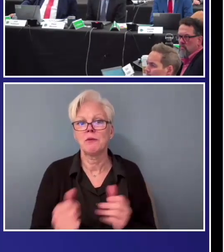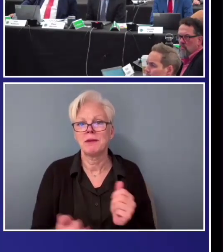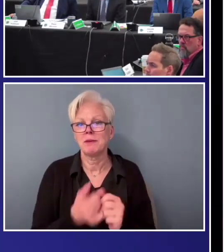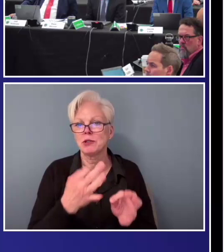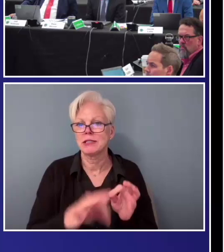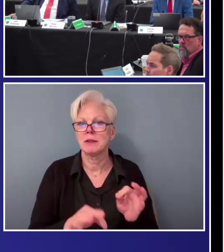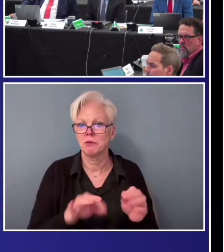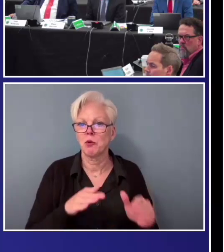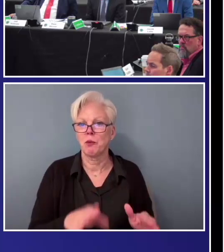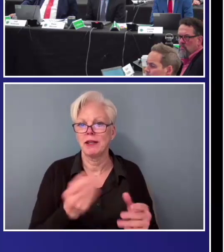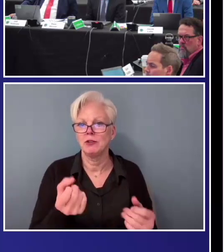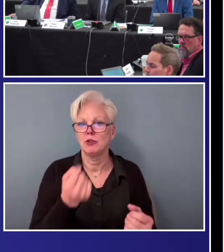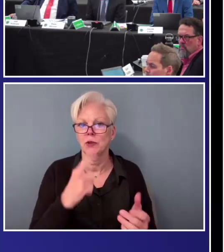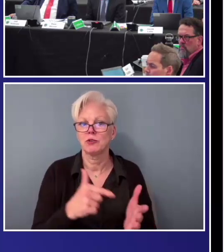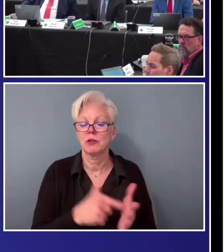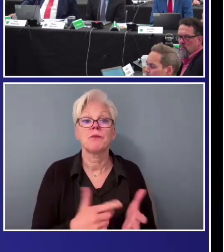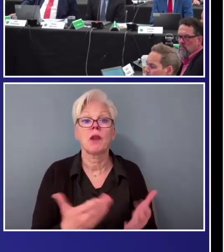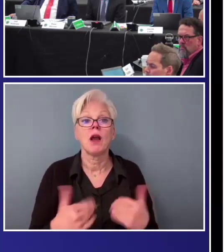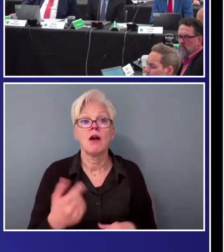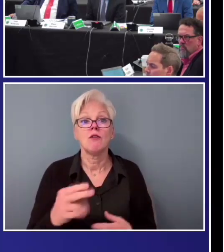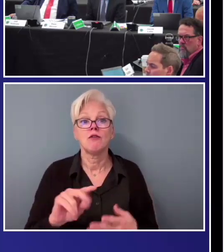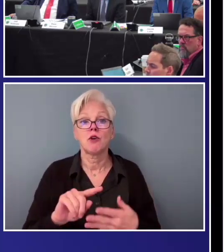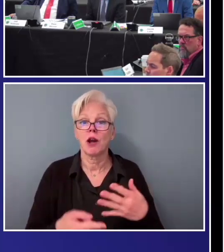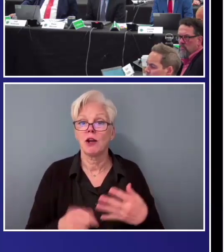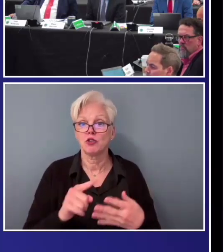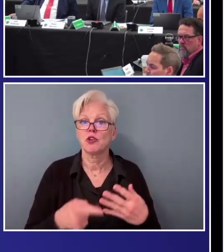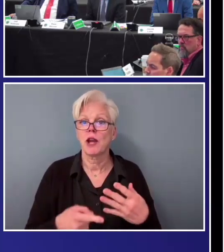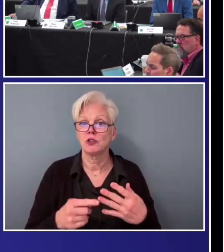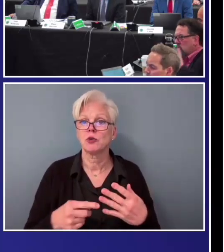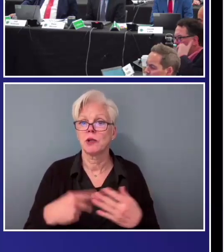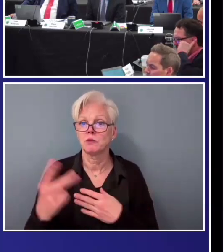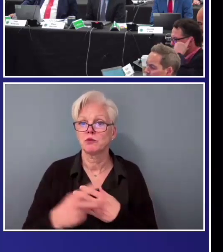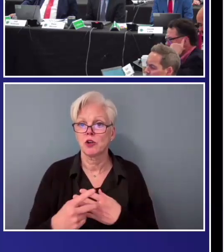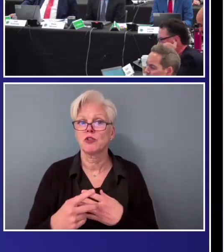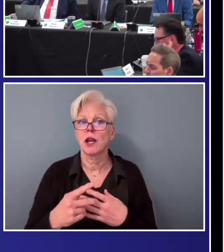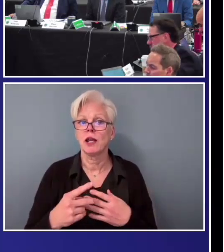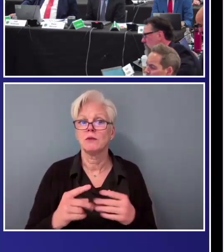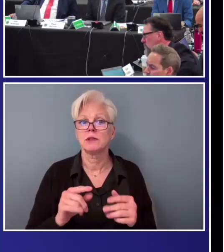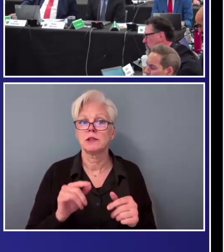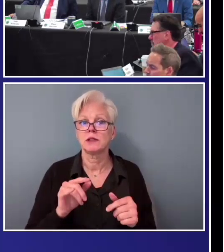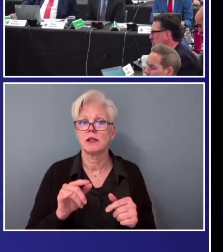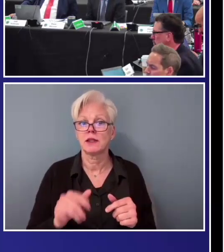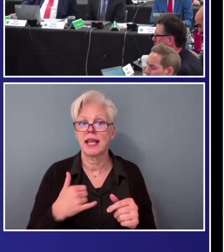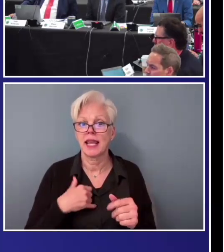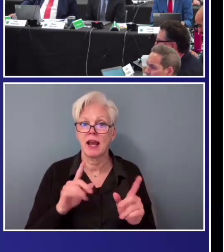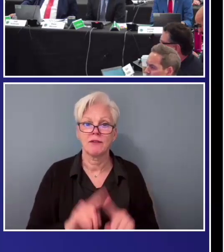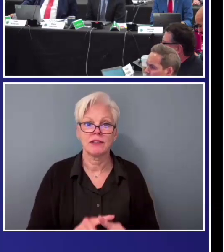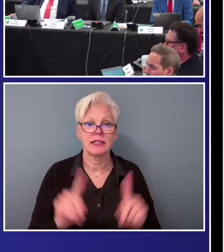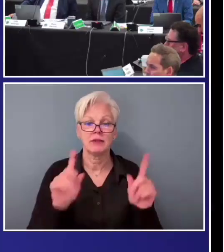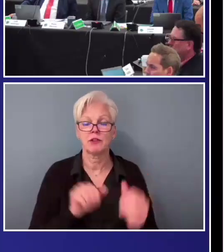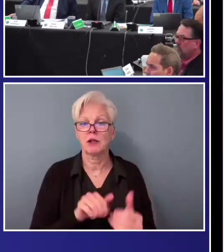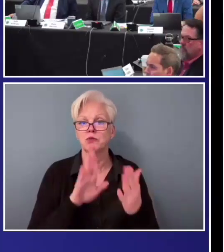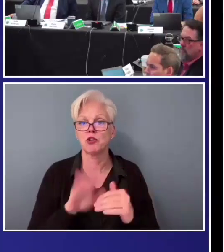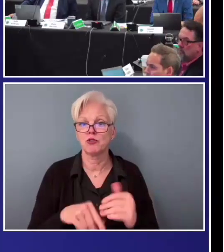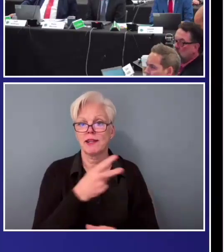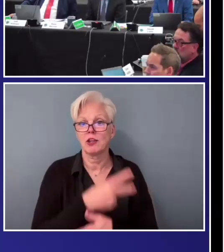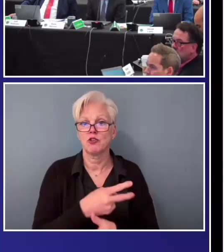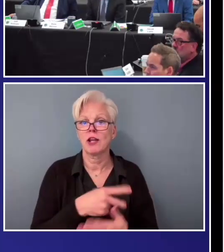So, for undergraduate programs starting out, since those have a different approach than graduate programs,